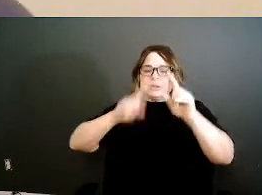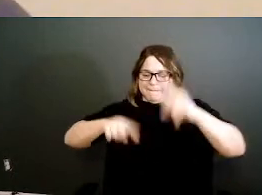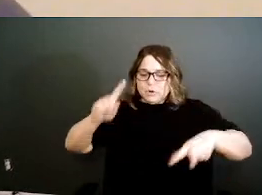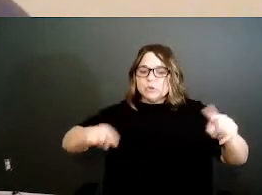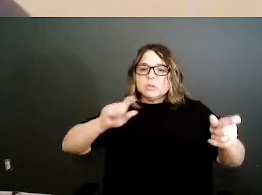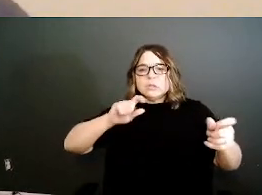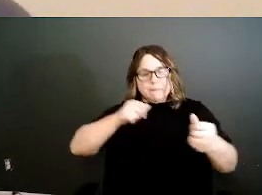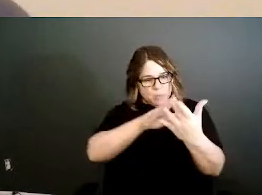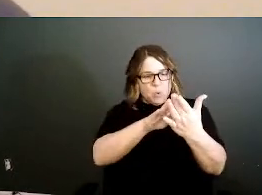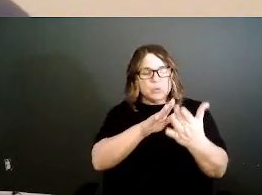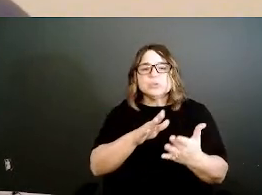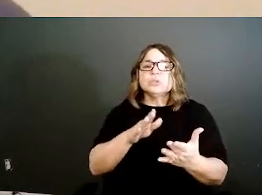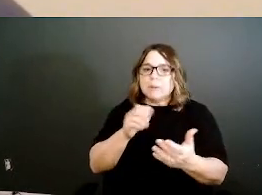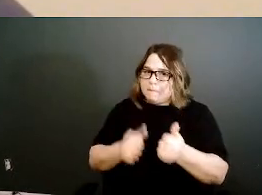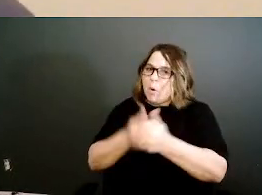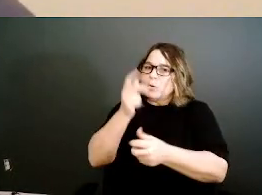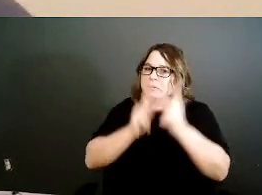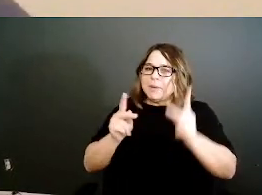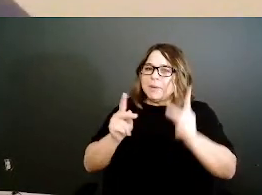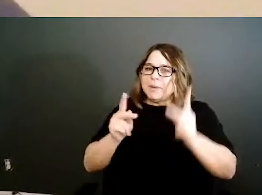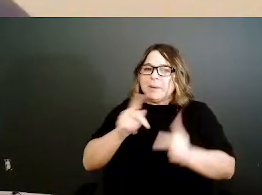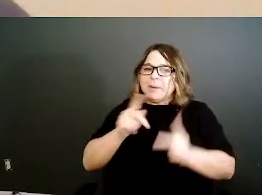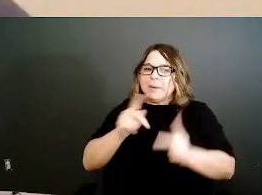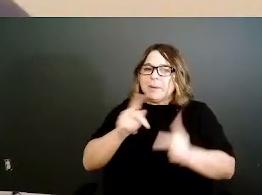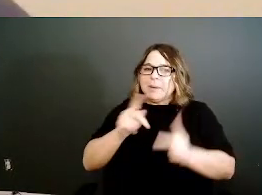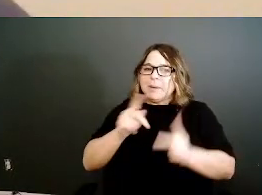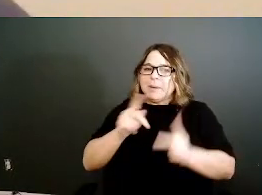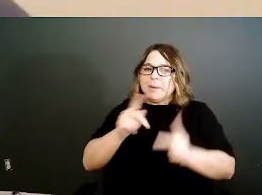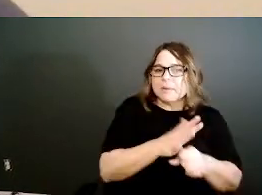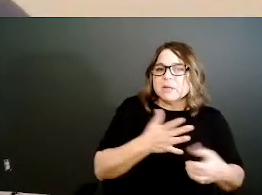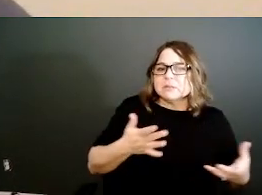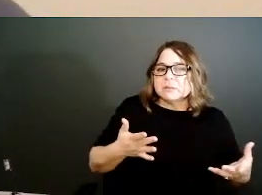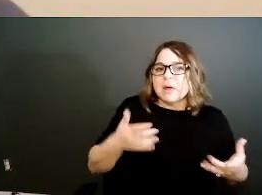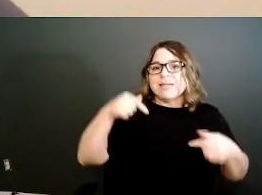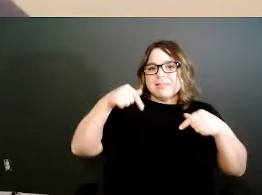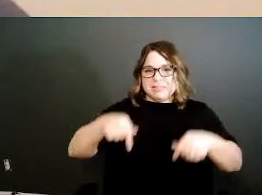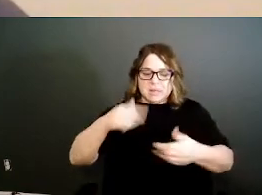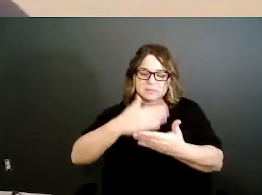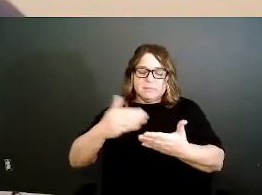THIS BUDGET TOSSES DUE DILIGENCE TO THE WIND. IT SAYS THAT POLICING NEEDS TO GROW, NO MATTER HOW IT'S DOING.